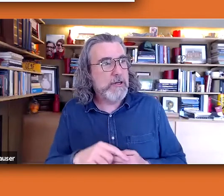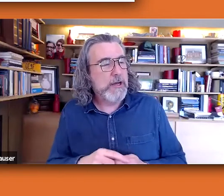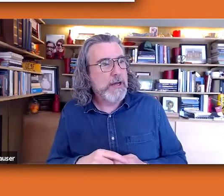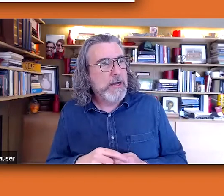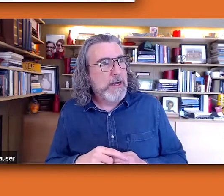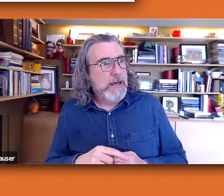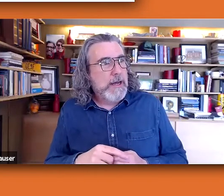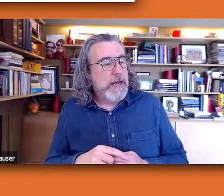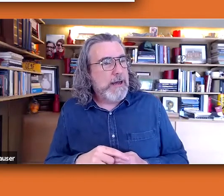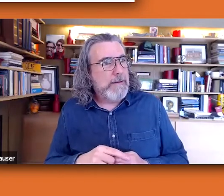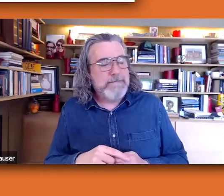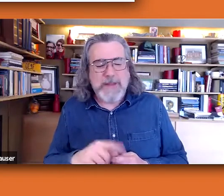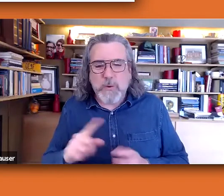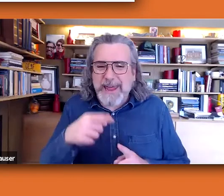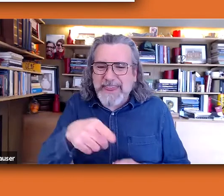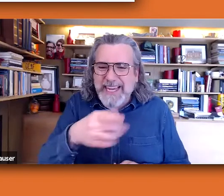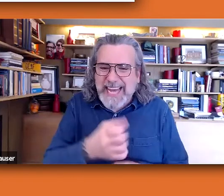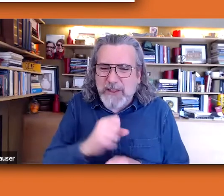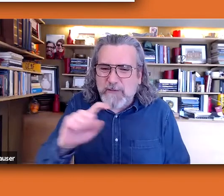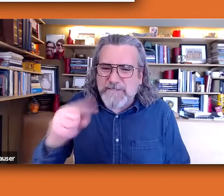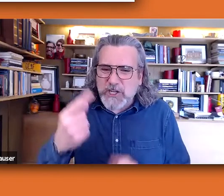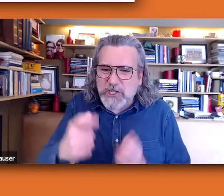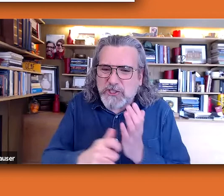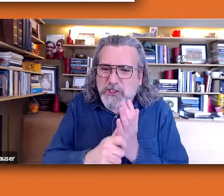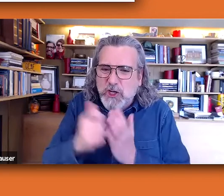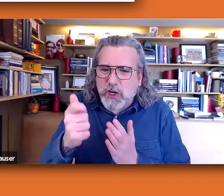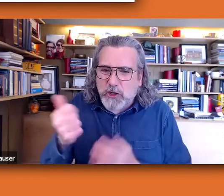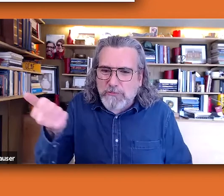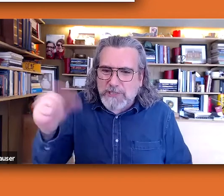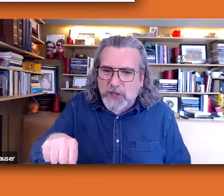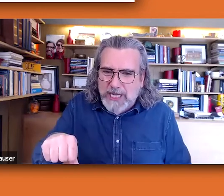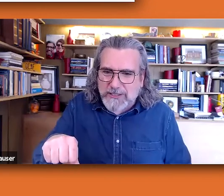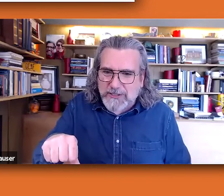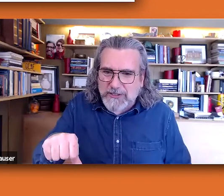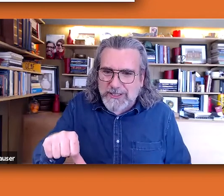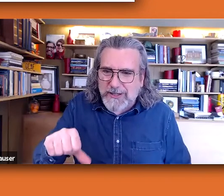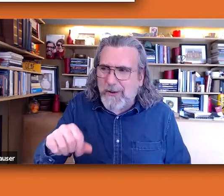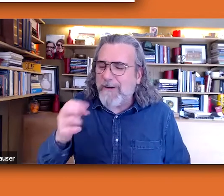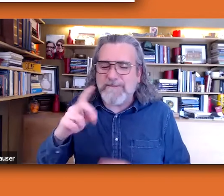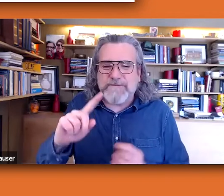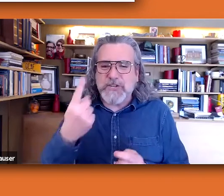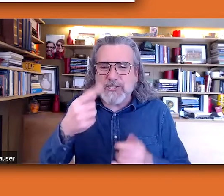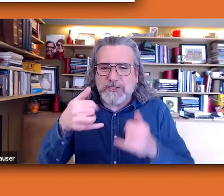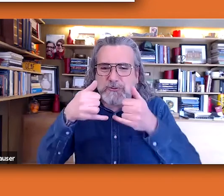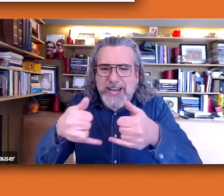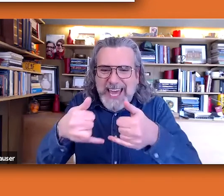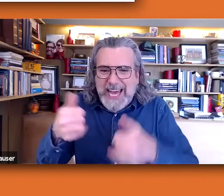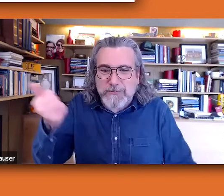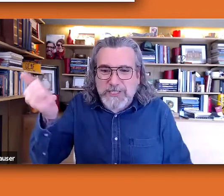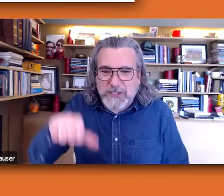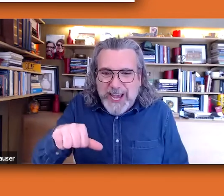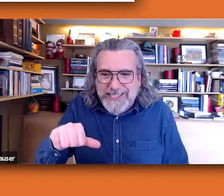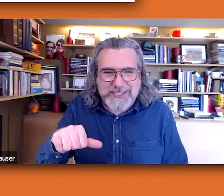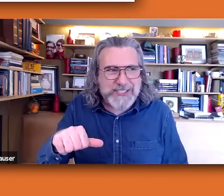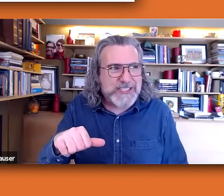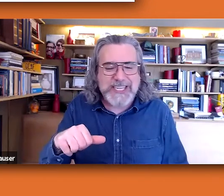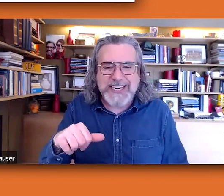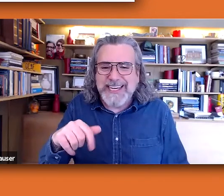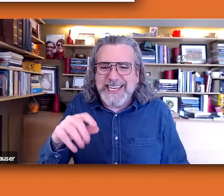So, I have been mentoring assistant professors for the past 5 years or so, and I talked with them about sometimes they have a publication rejected